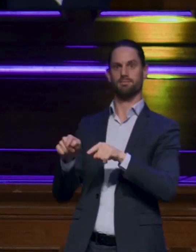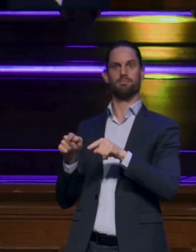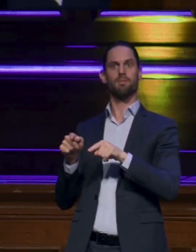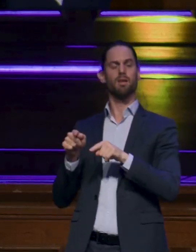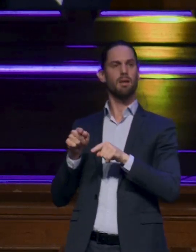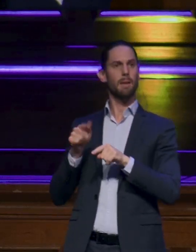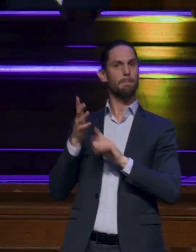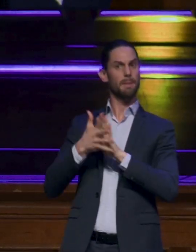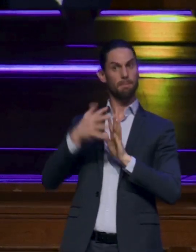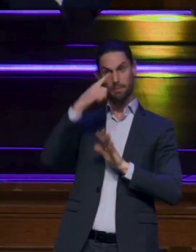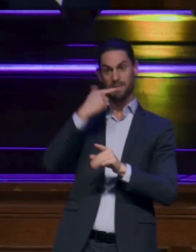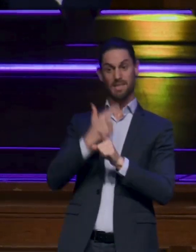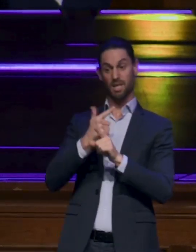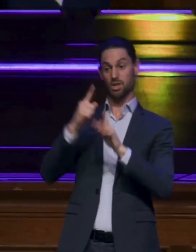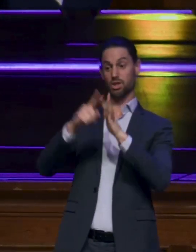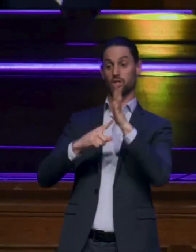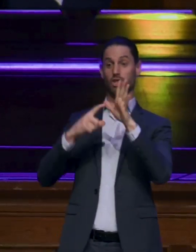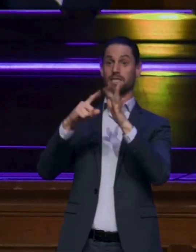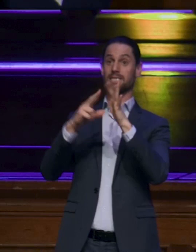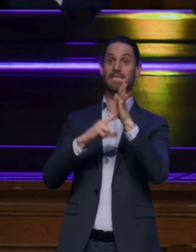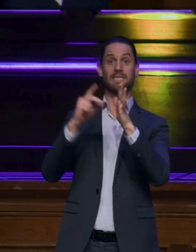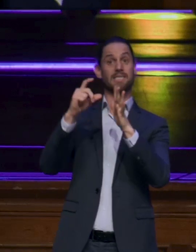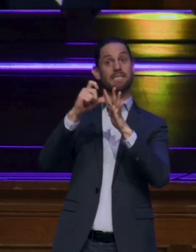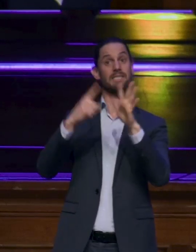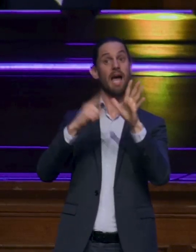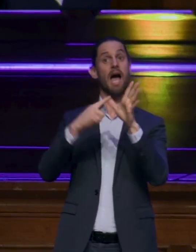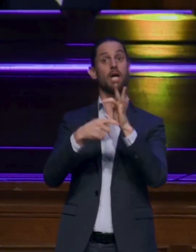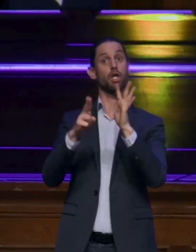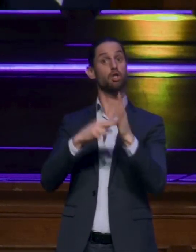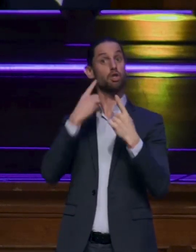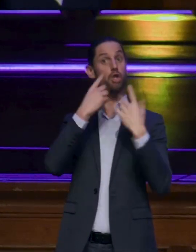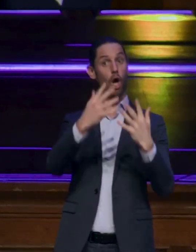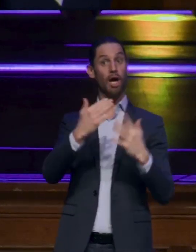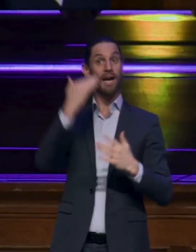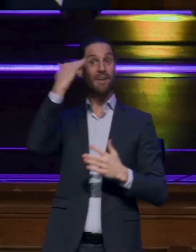just proved typically feminine behavior is powerful is that how you see it is